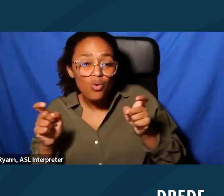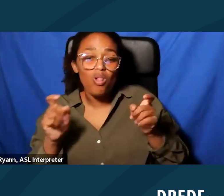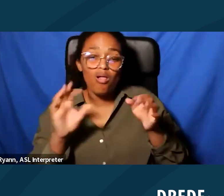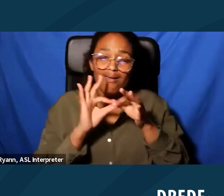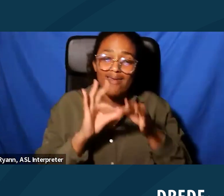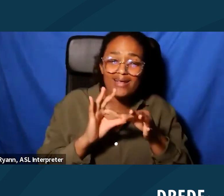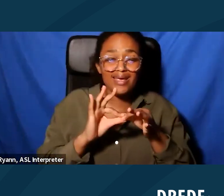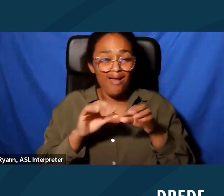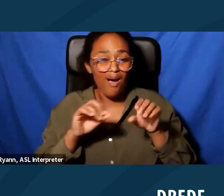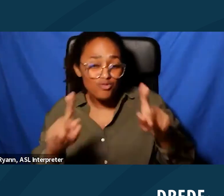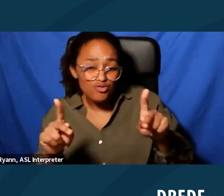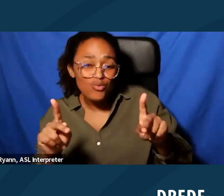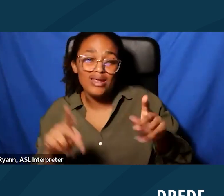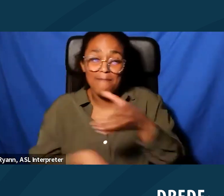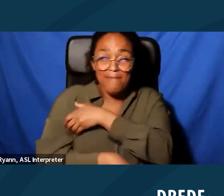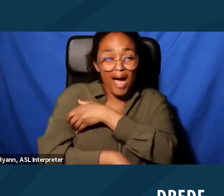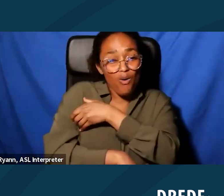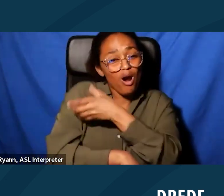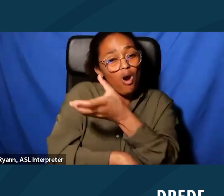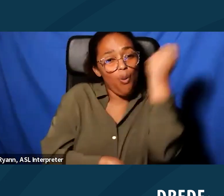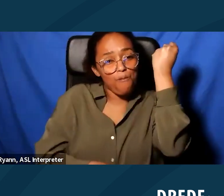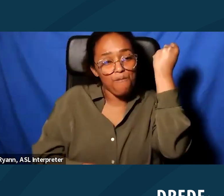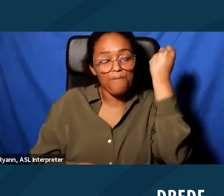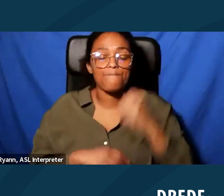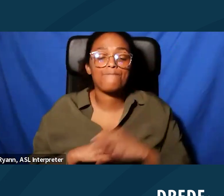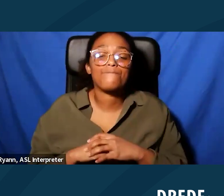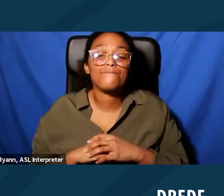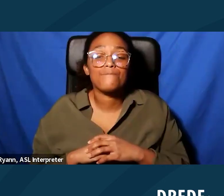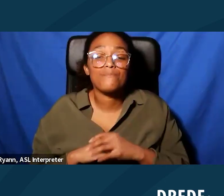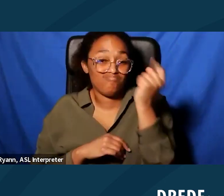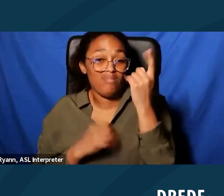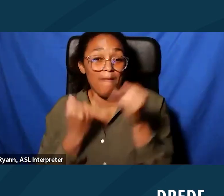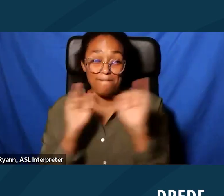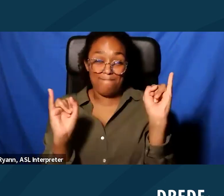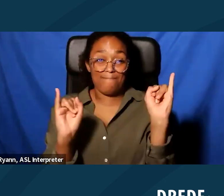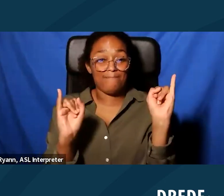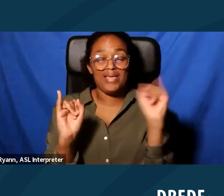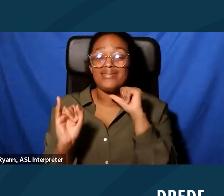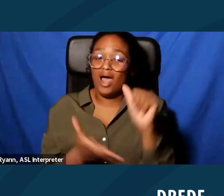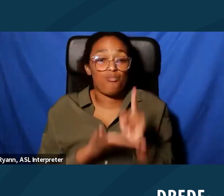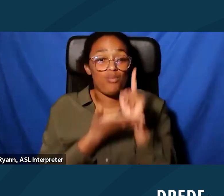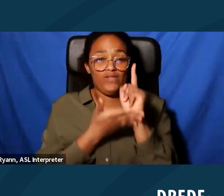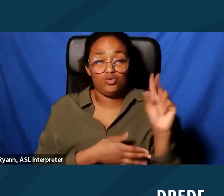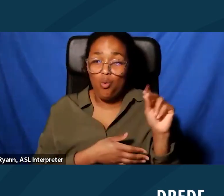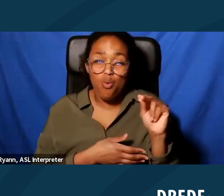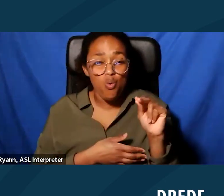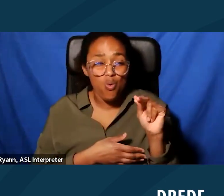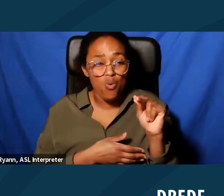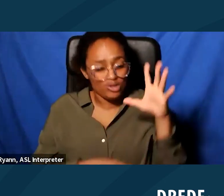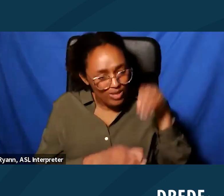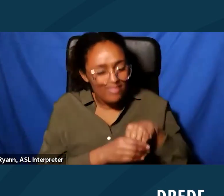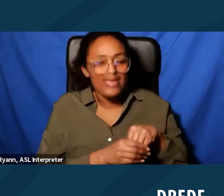We know independence is not a privilege. That it is a civil right. We know that.